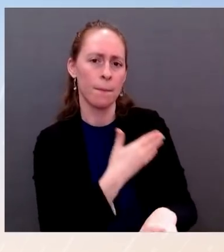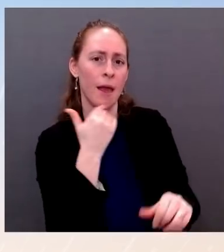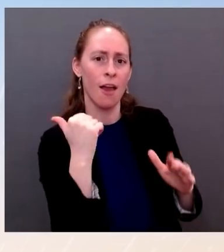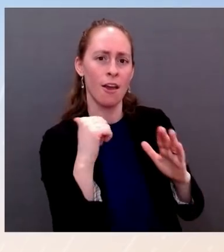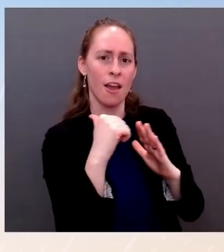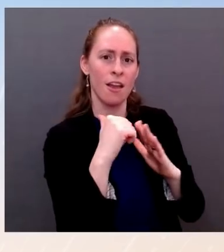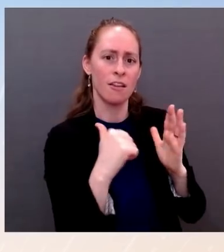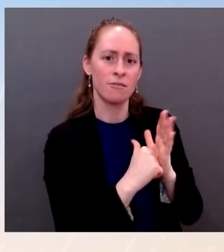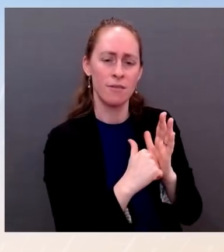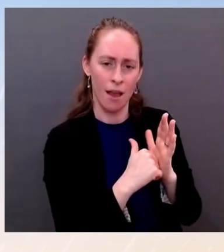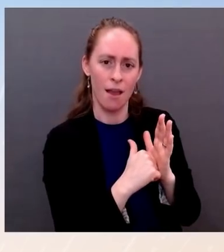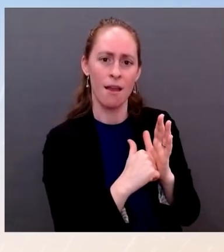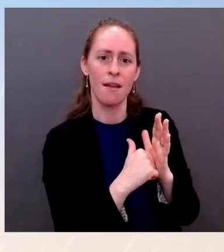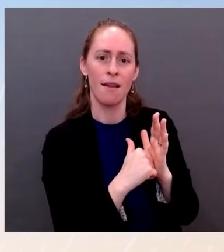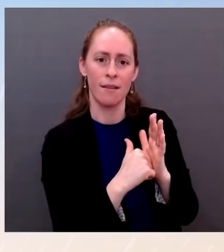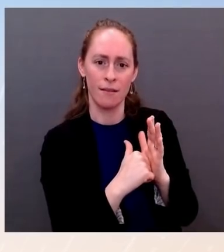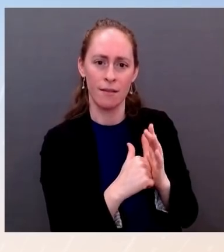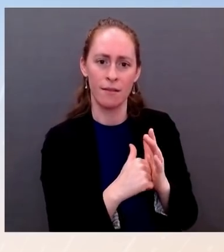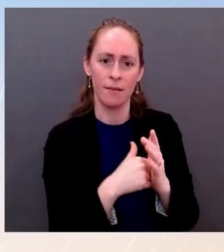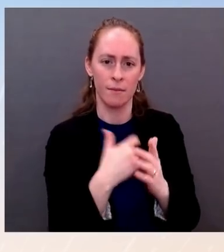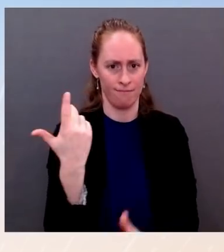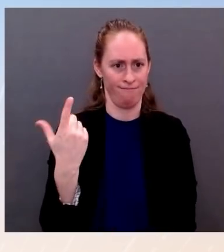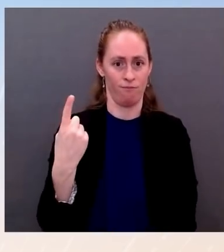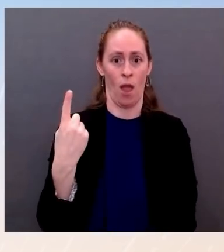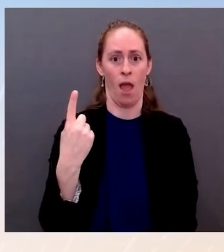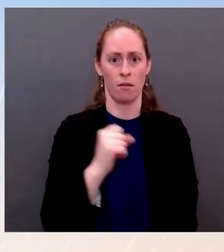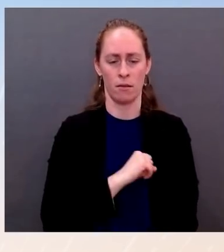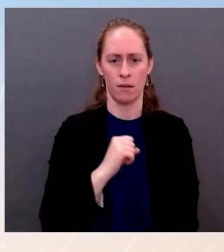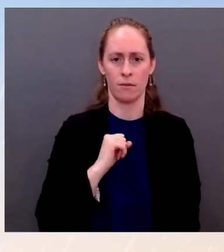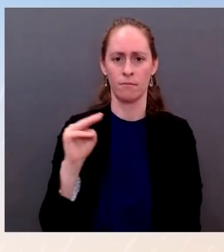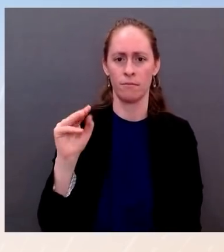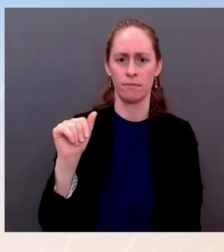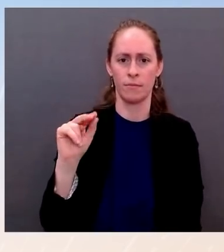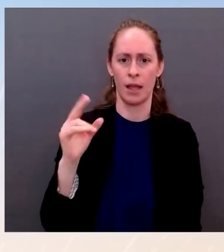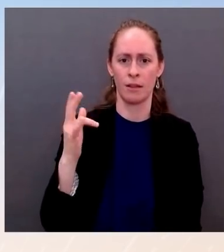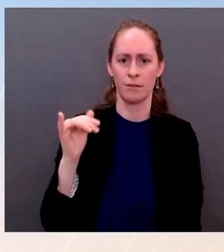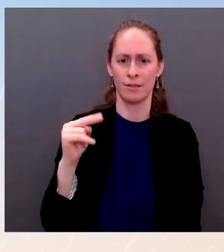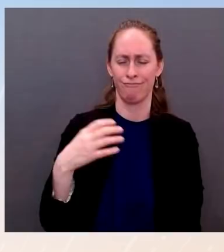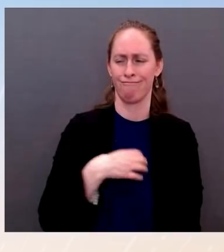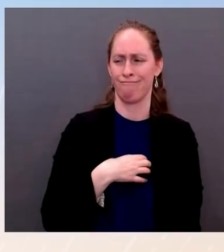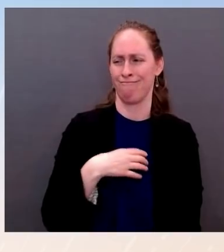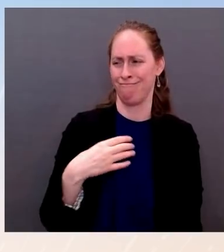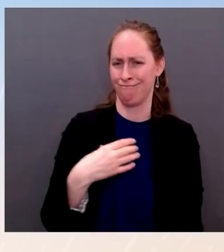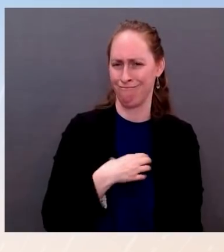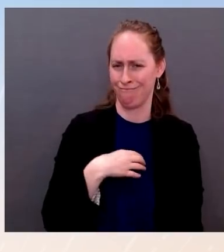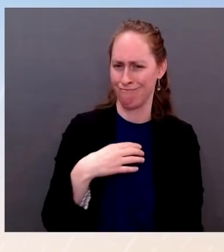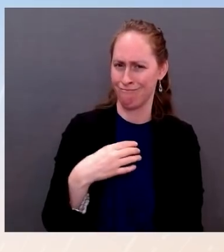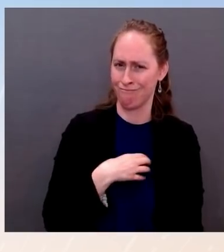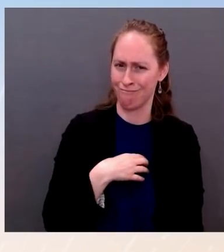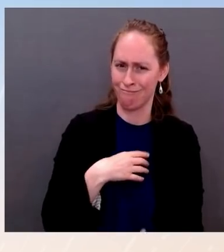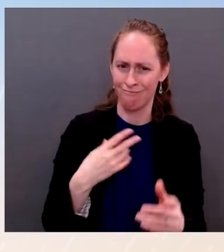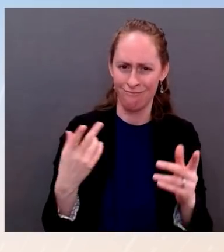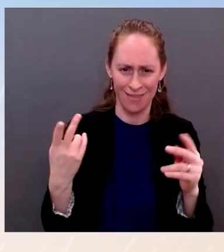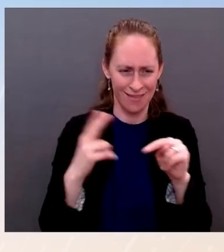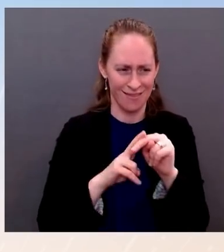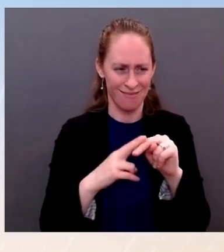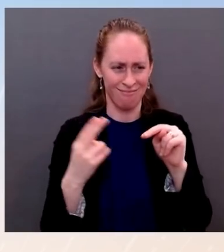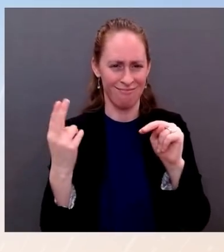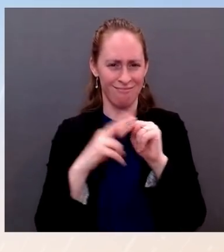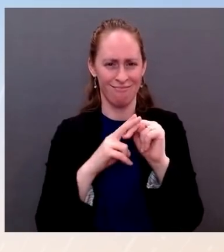plan sort of remains at this impasse, what's plan B to try and bring down some of these costs? Ms. Psaki: Well, there's a couple steps that the President is very focused